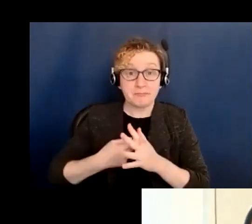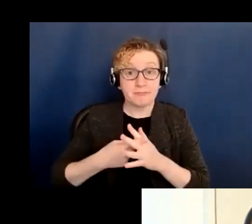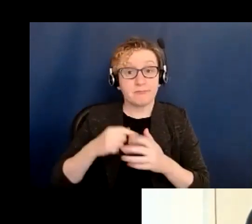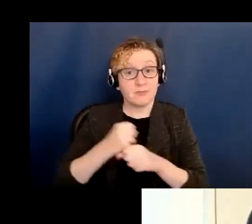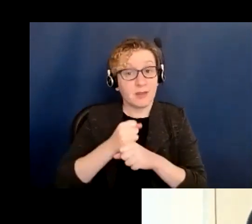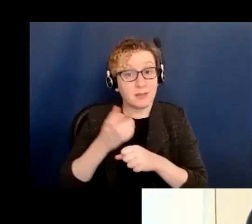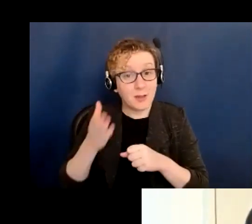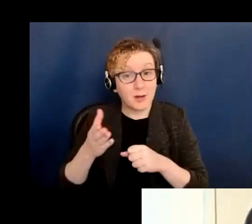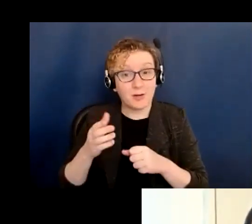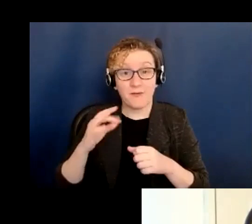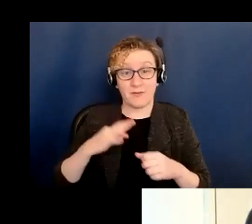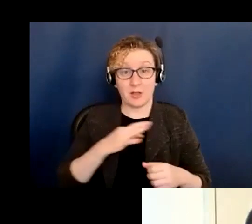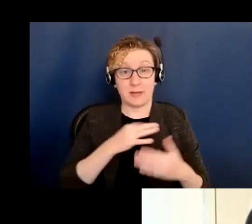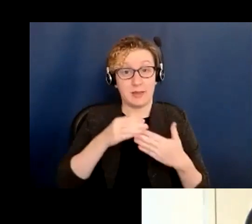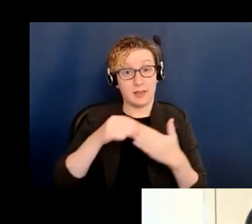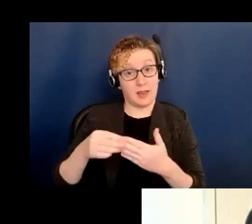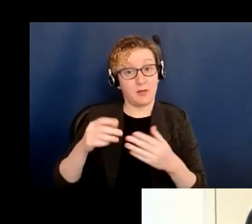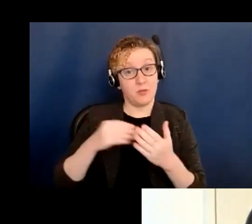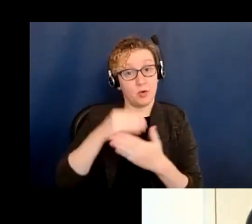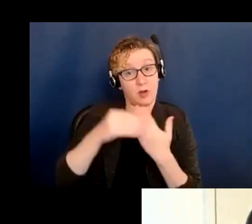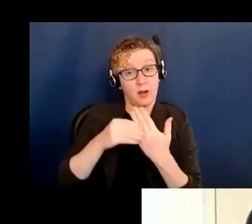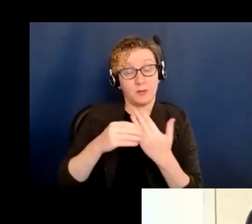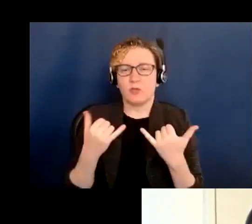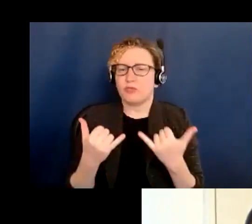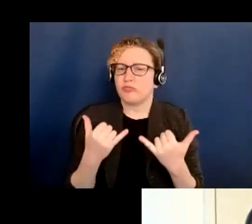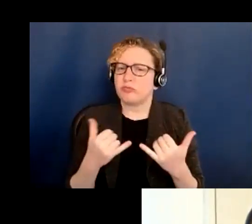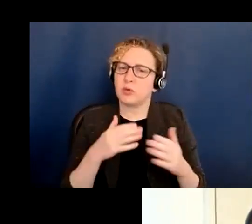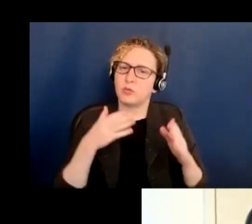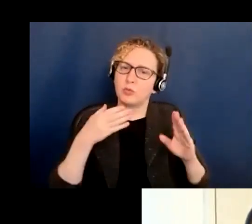I work in the special initiatives unit on a program called the President’s Award for